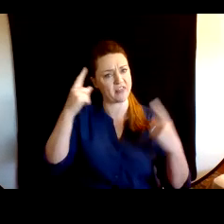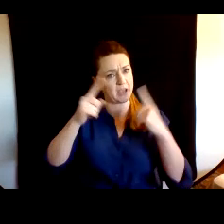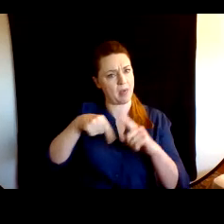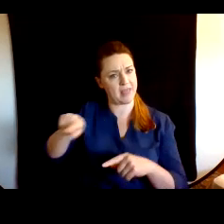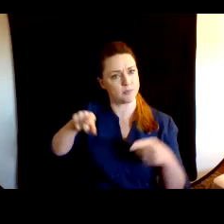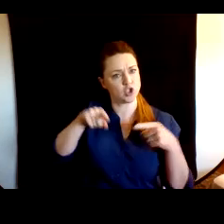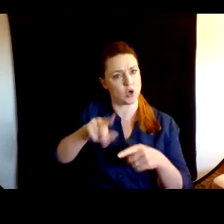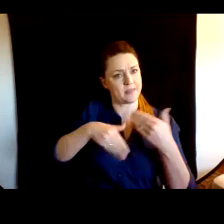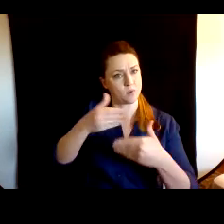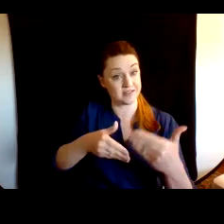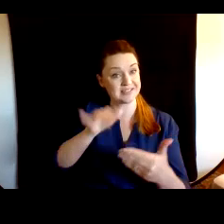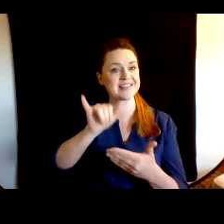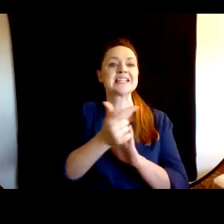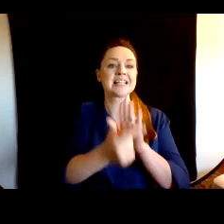All right, so that's the legal lens. Next slide.